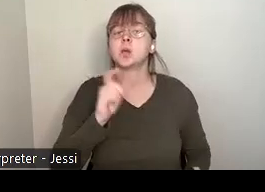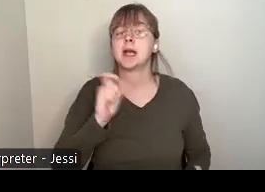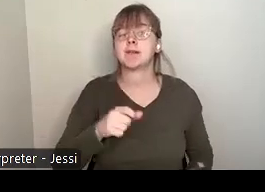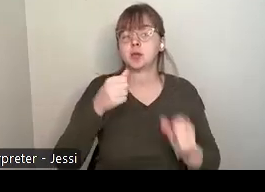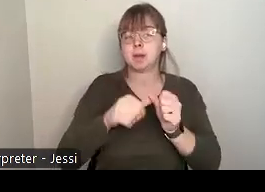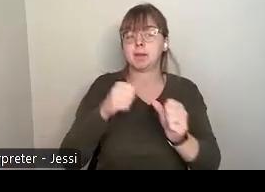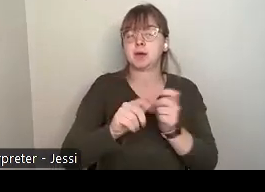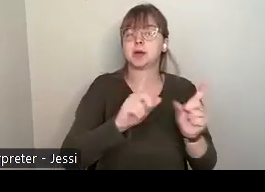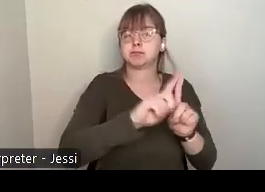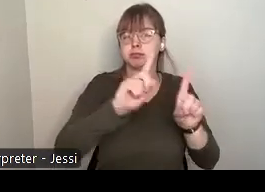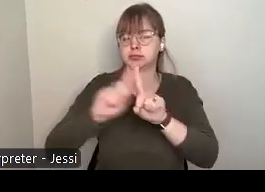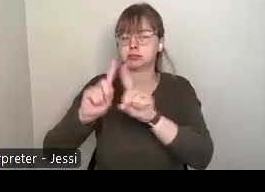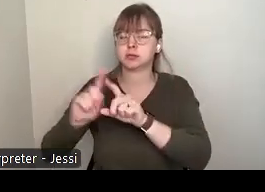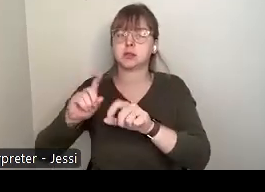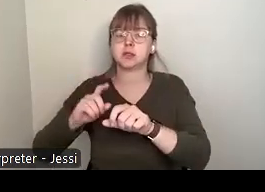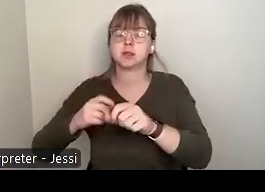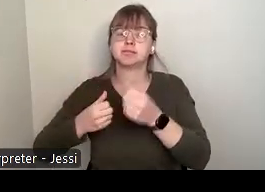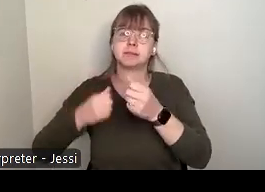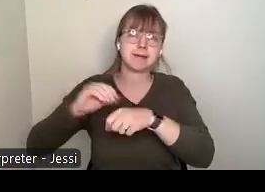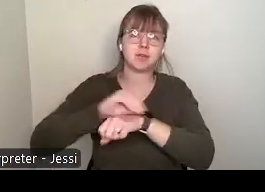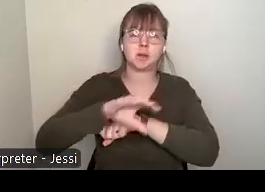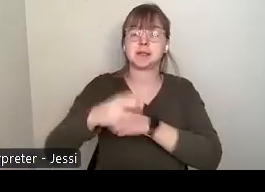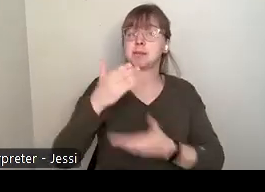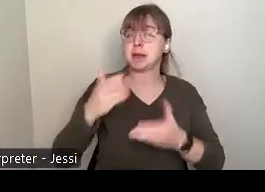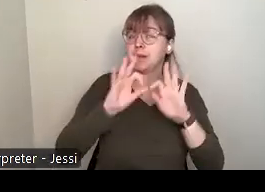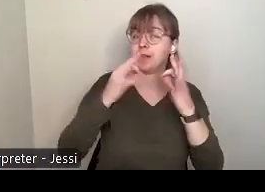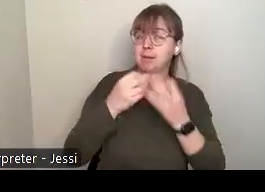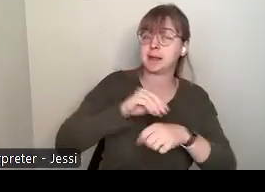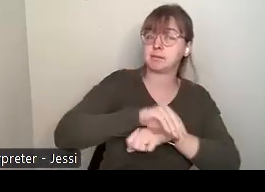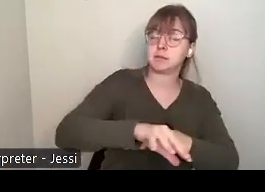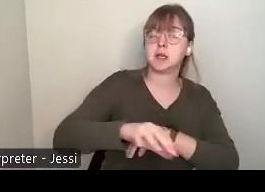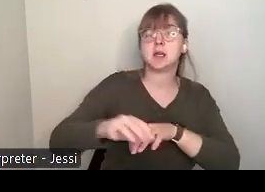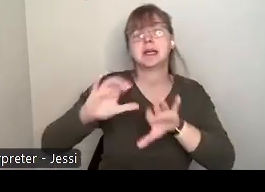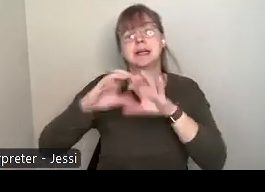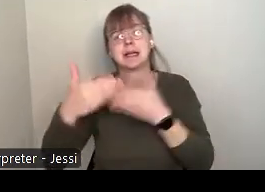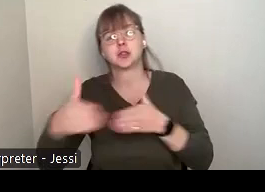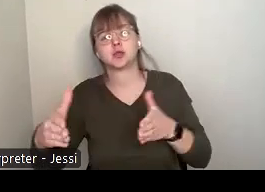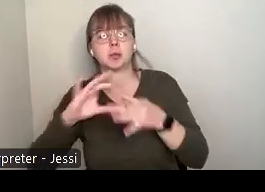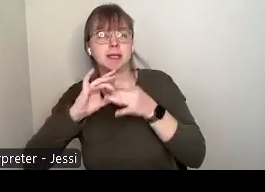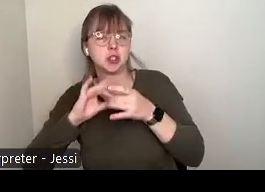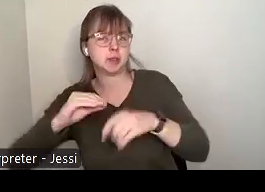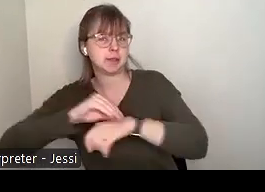and individual family characteristics classroom dynamics and relationships and program factors